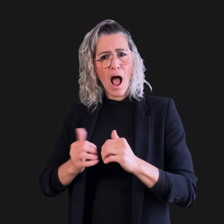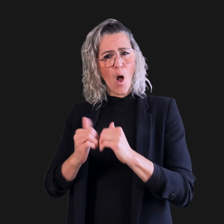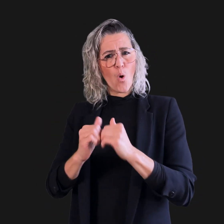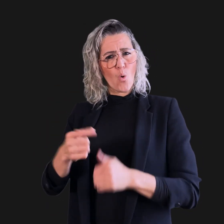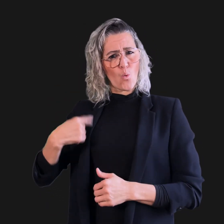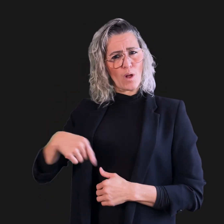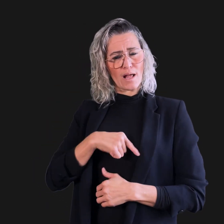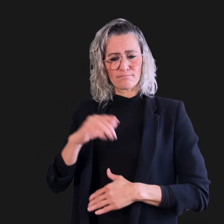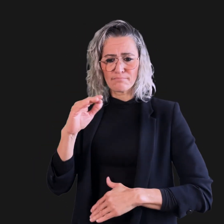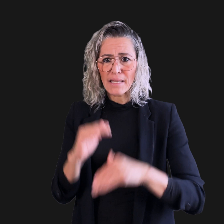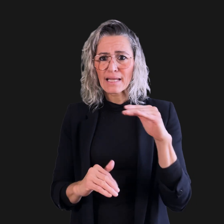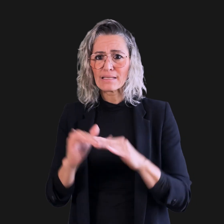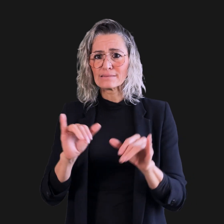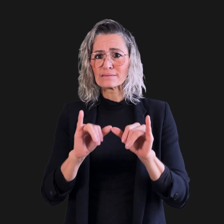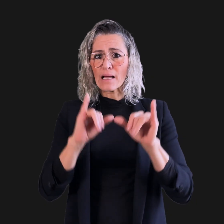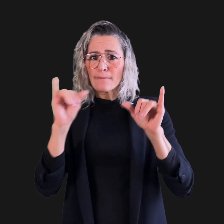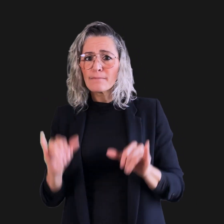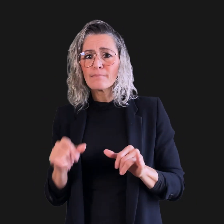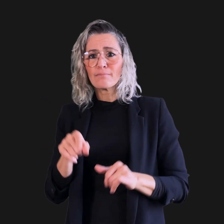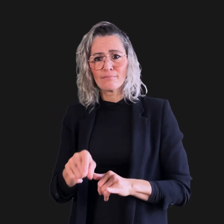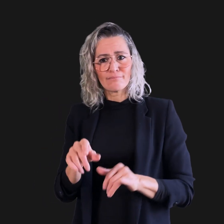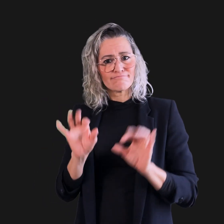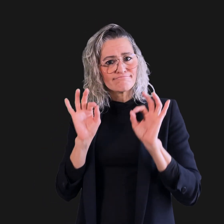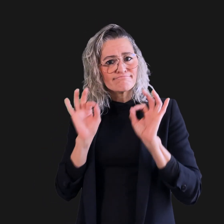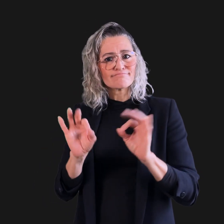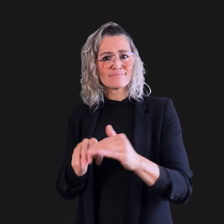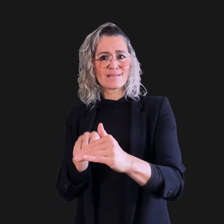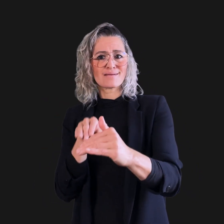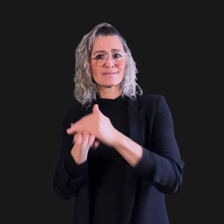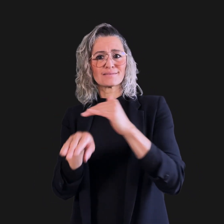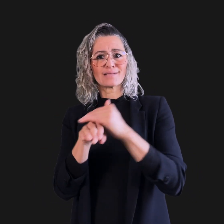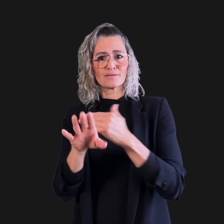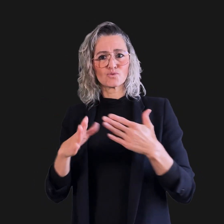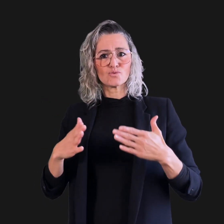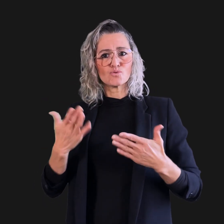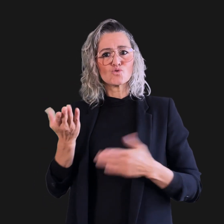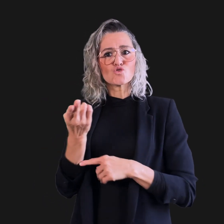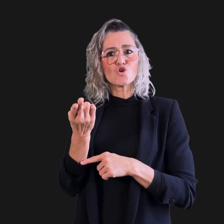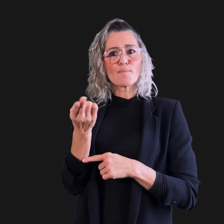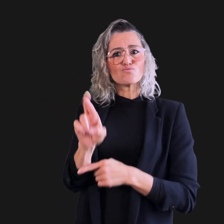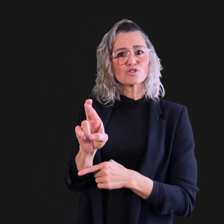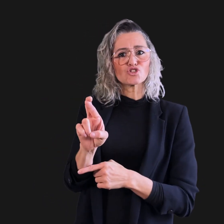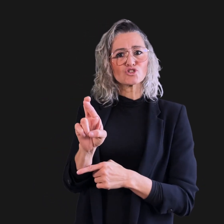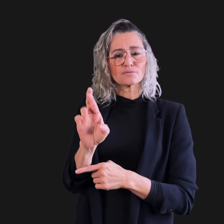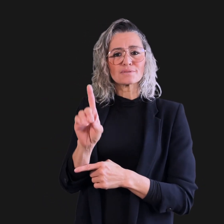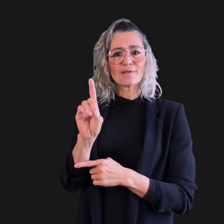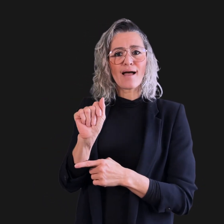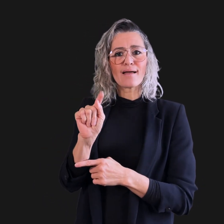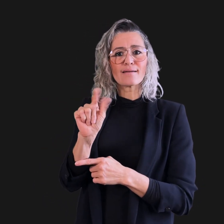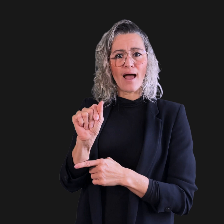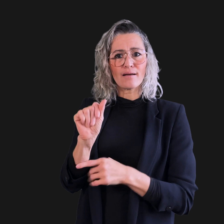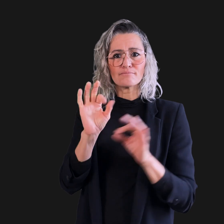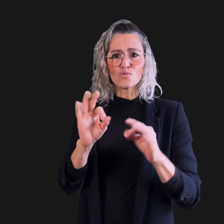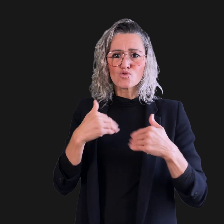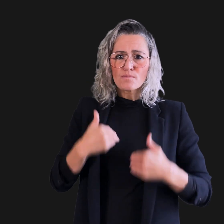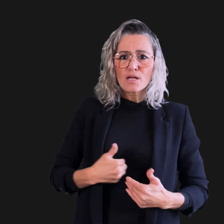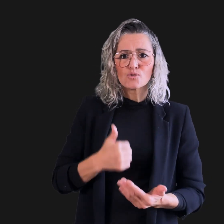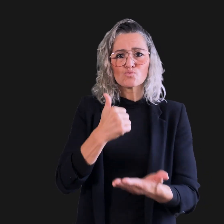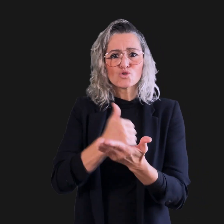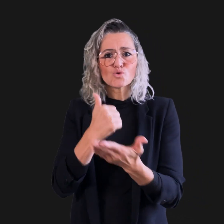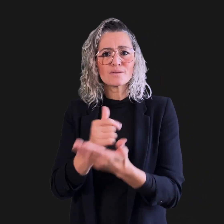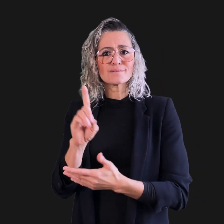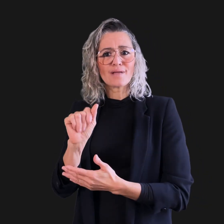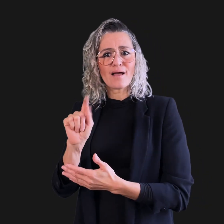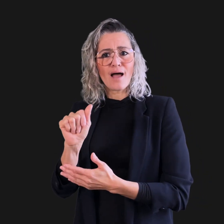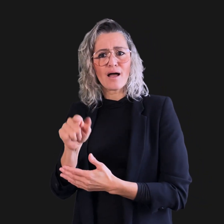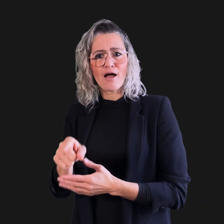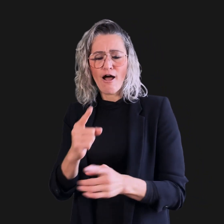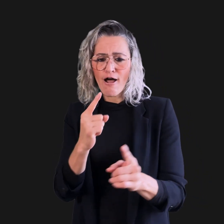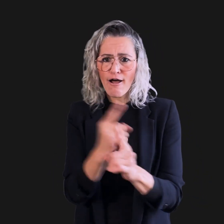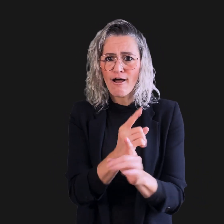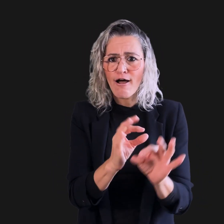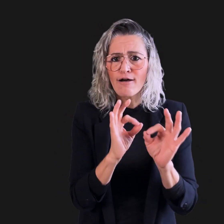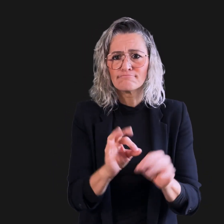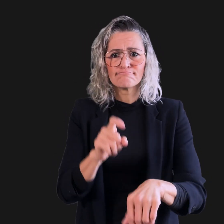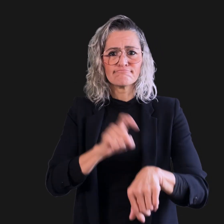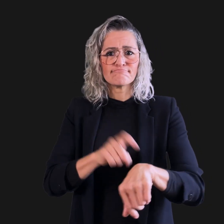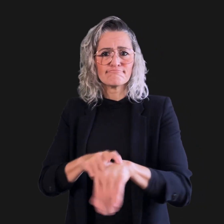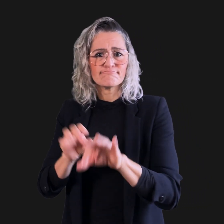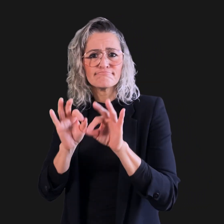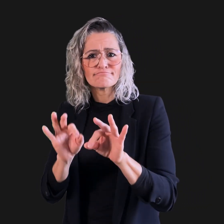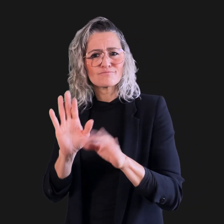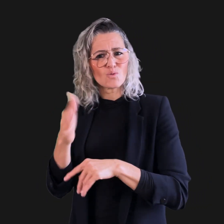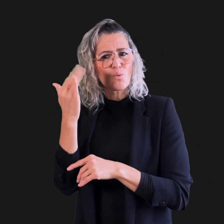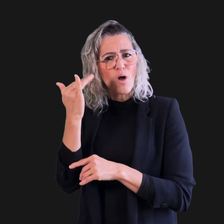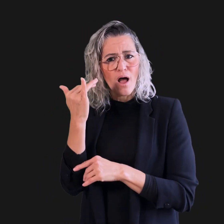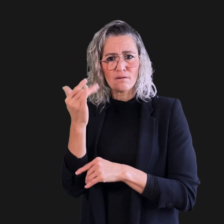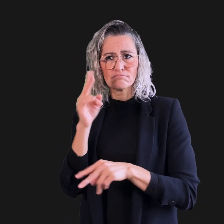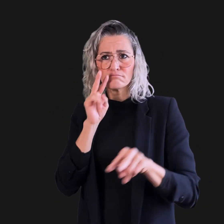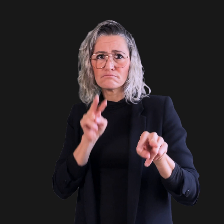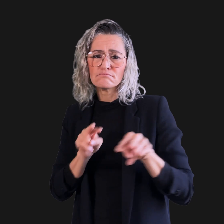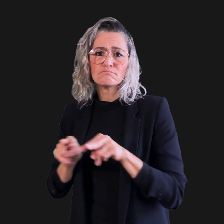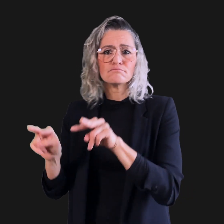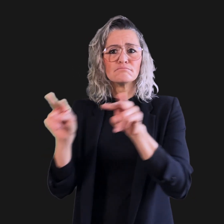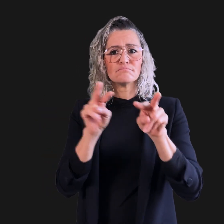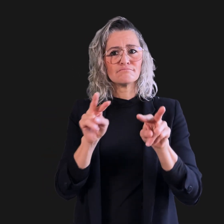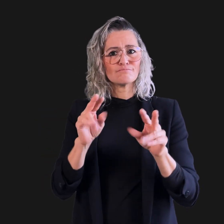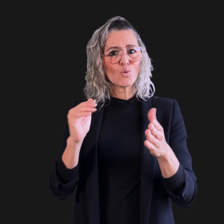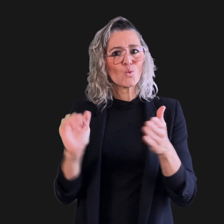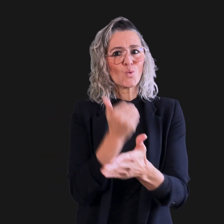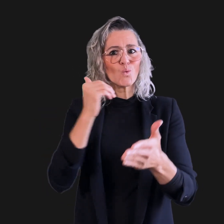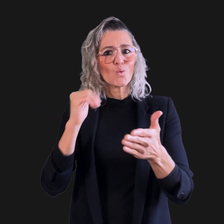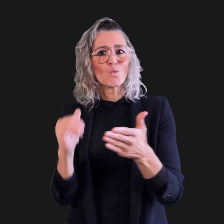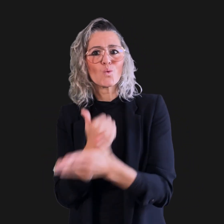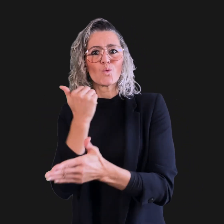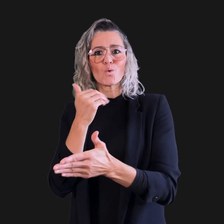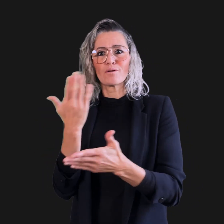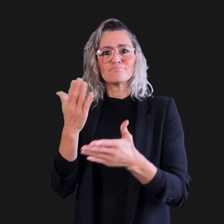that will allow access to accurate and timely human resources data to monitor trends,